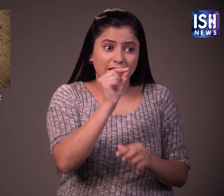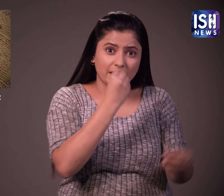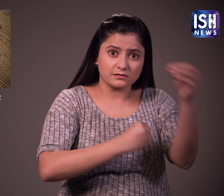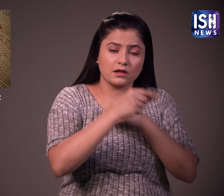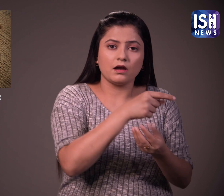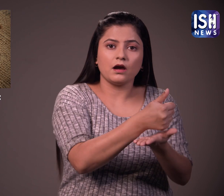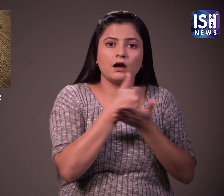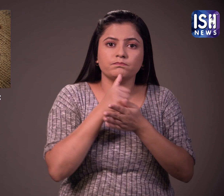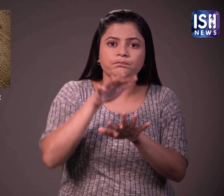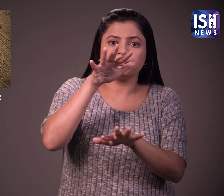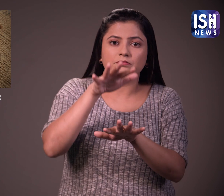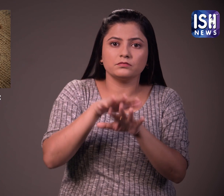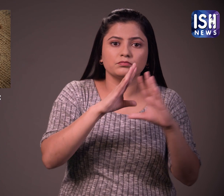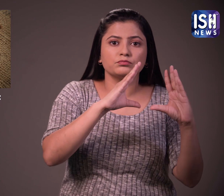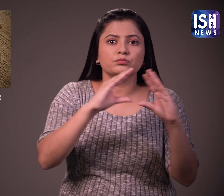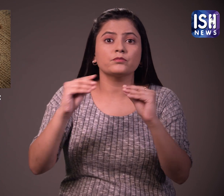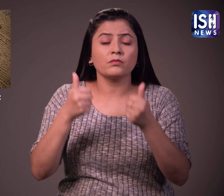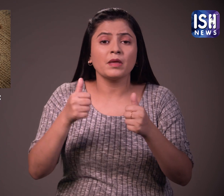Sesame seeds helps reduces the inflammation.